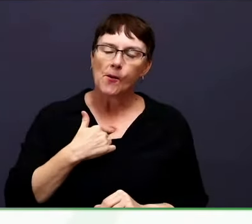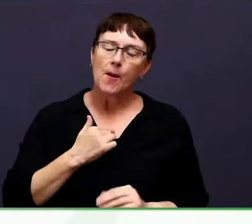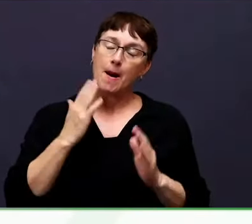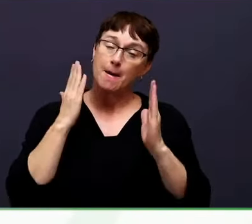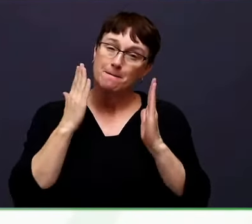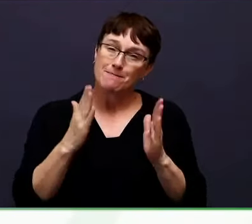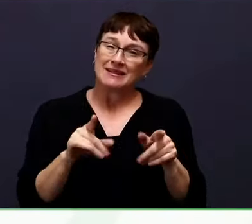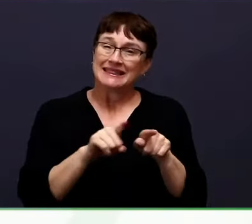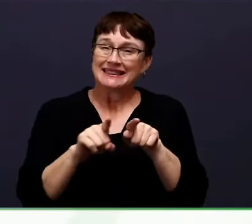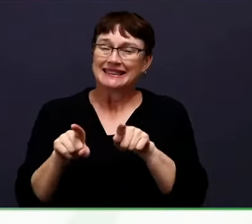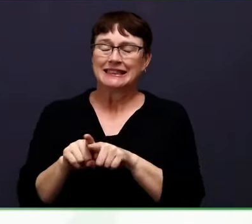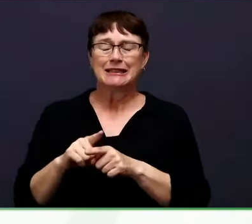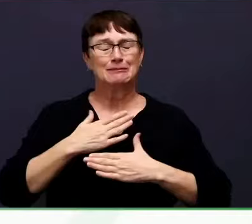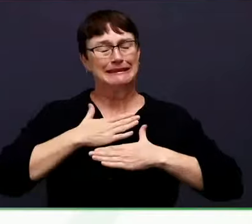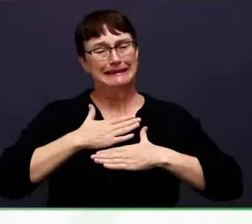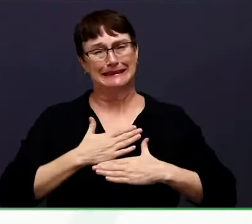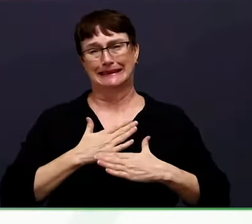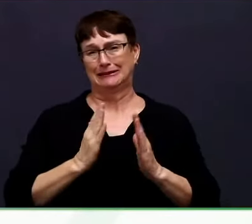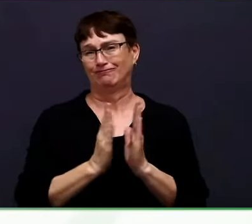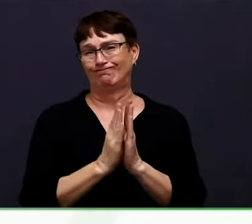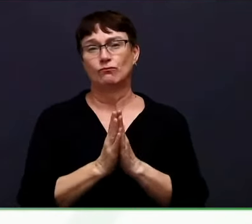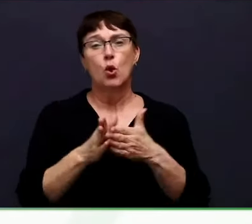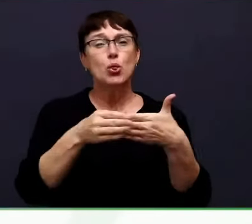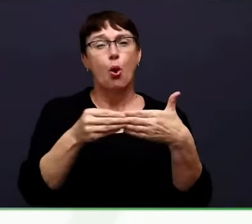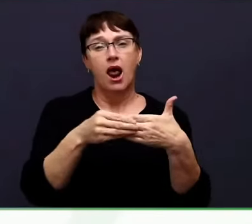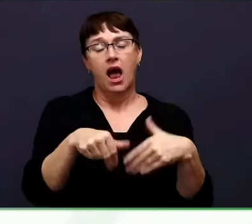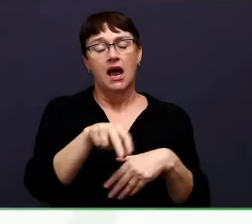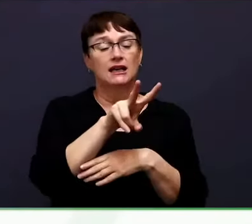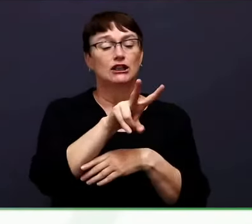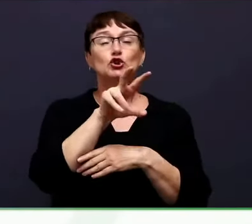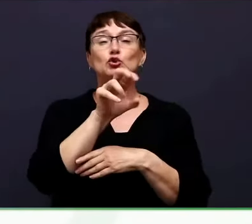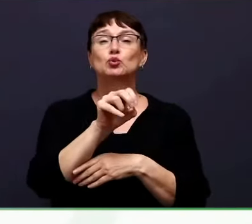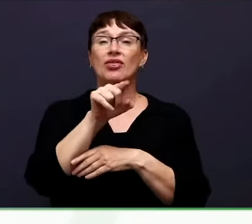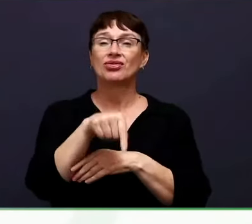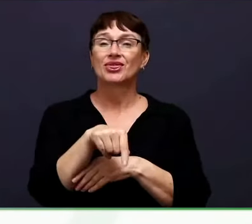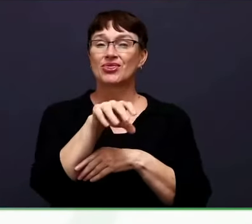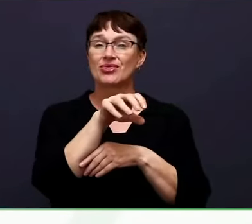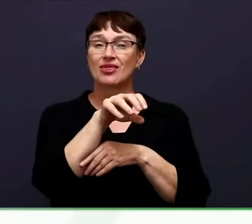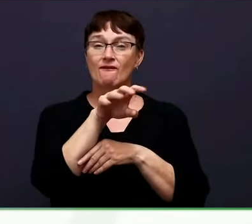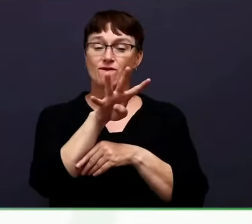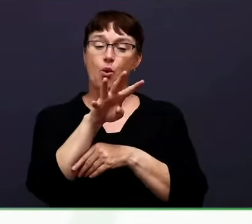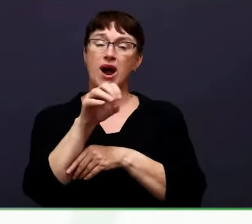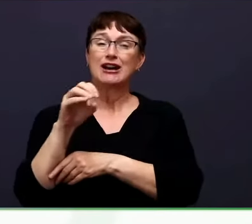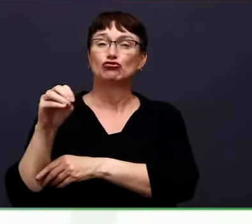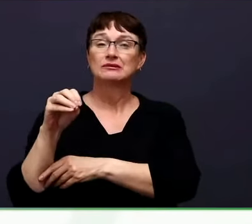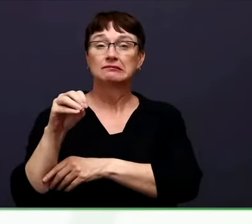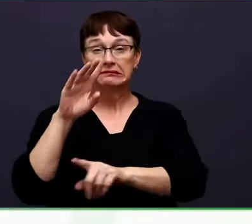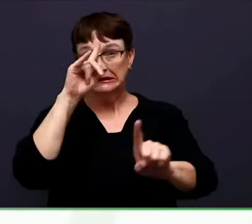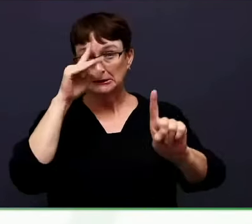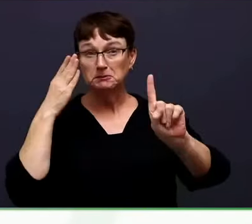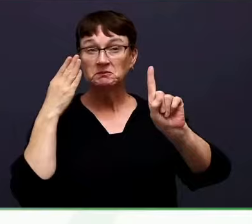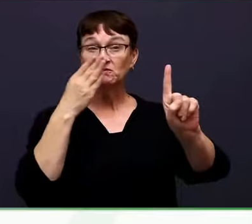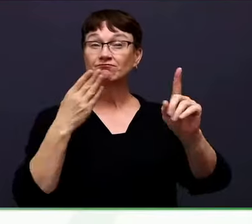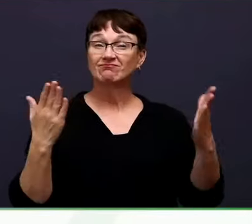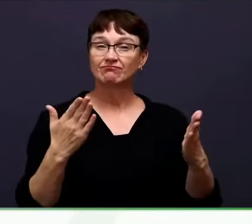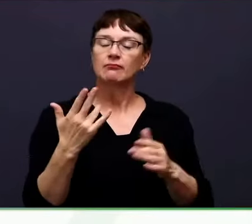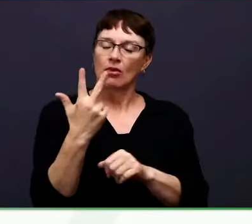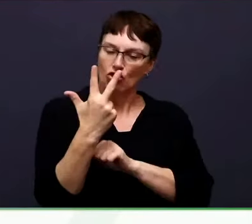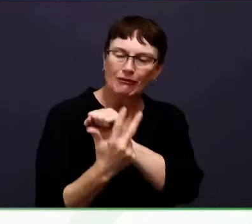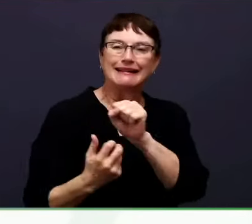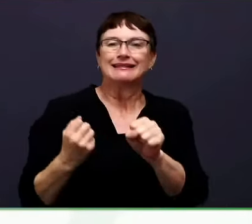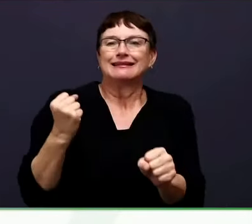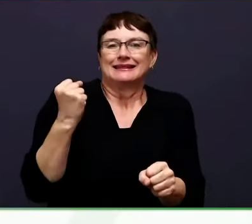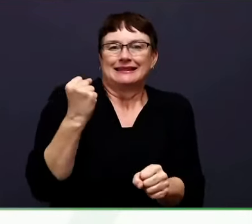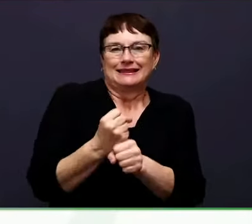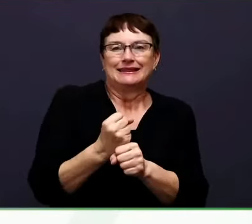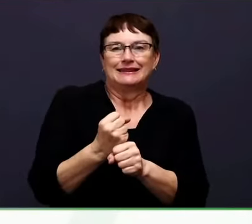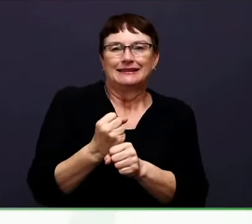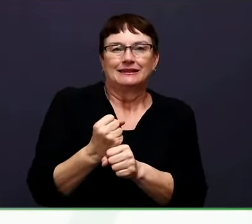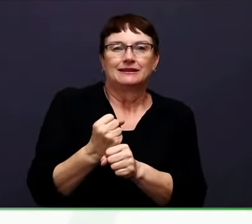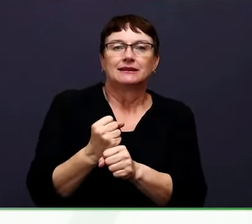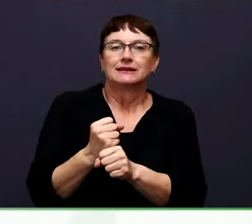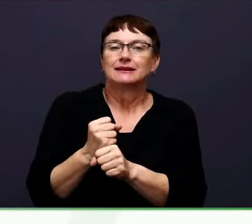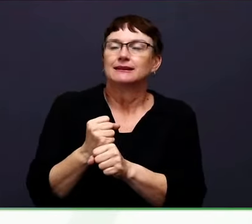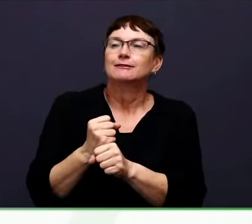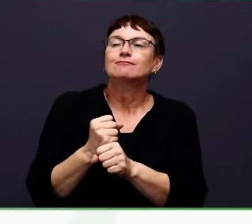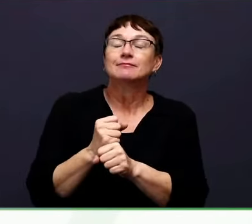With your support it is very possible, persons with psychosocial